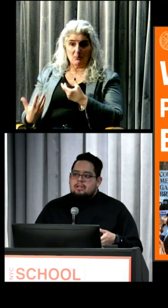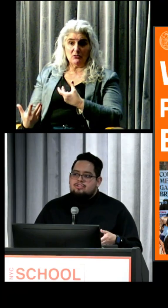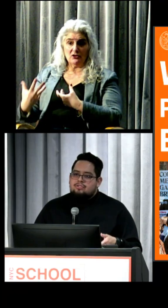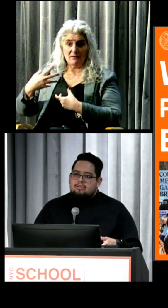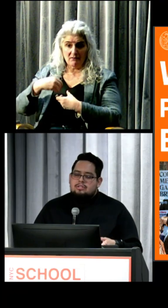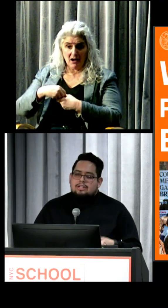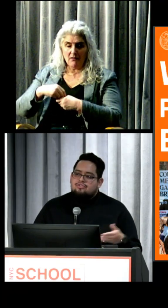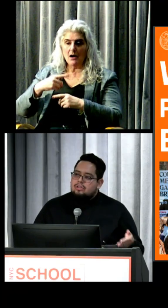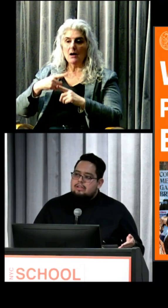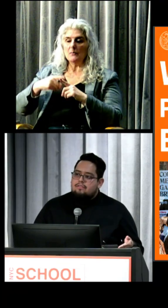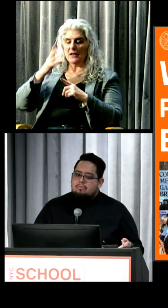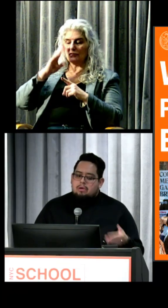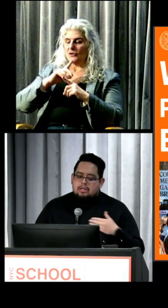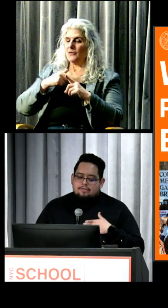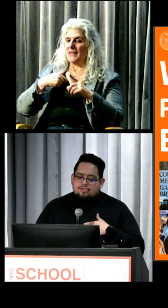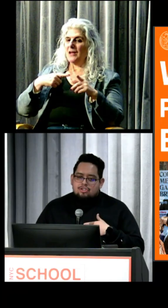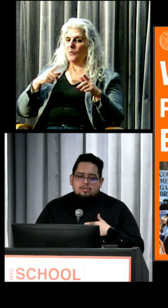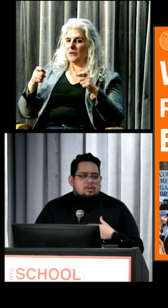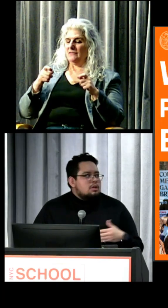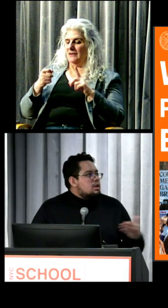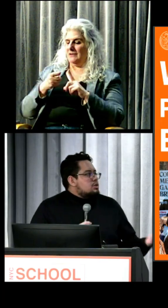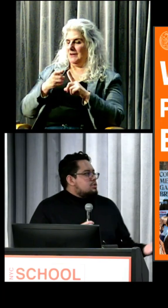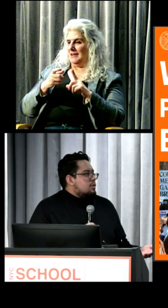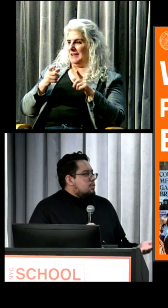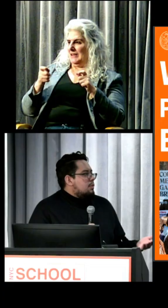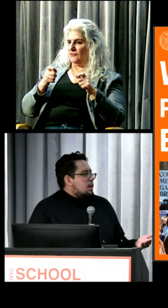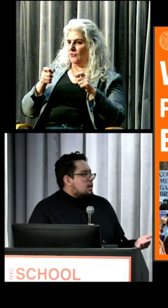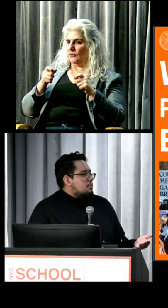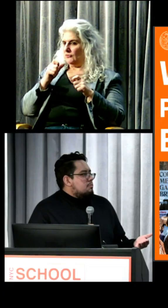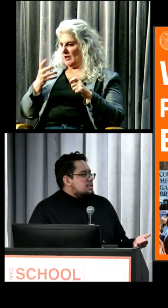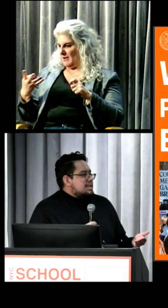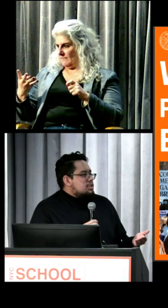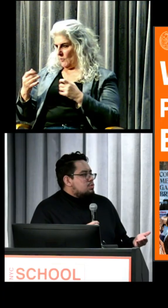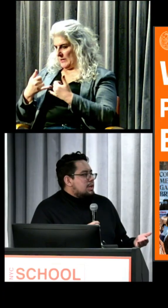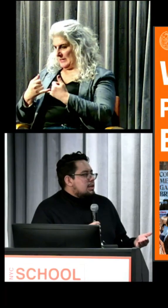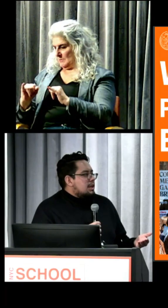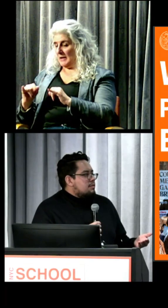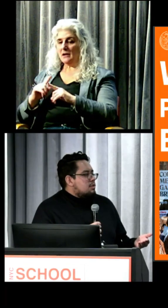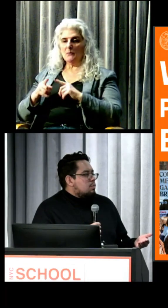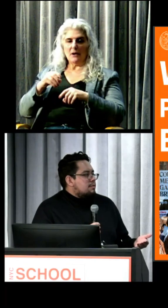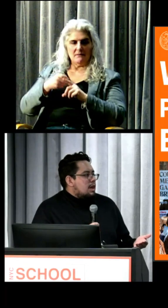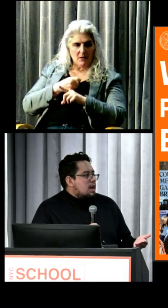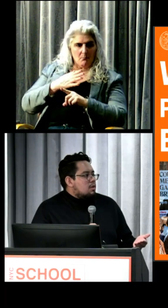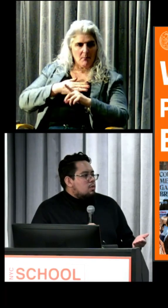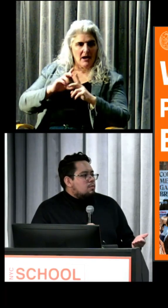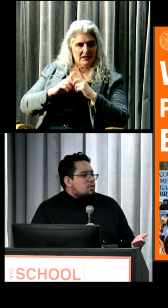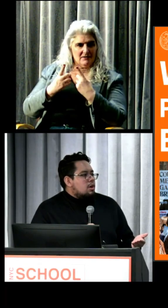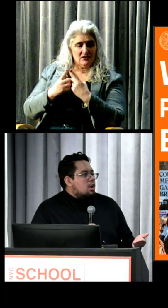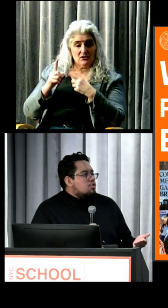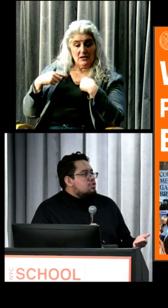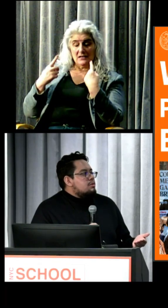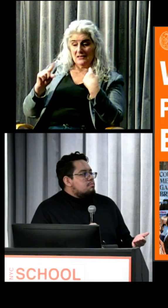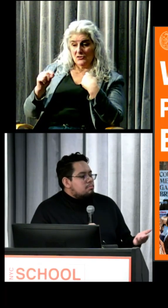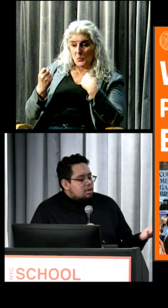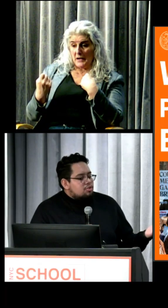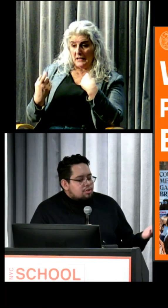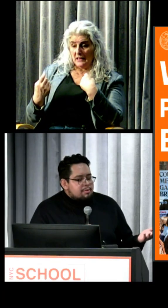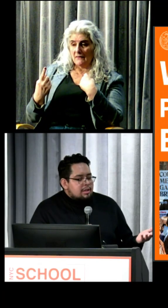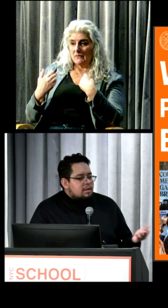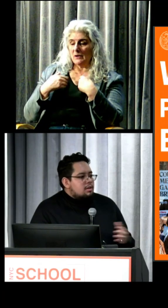It just, it makes me think about people enter with different sort of lenses on the space, right?